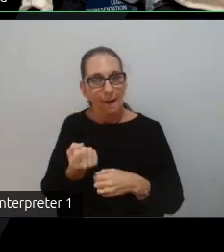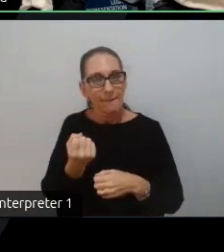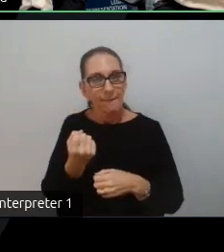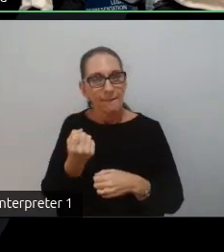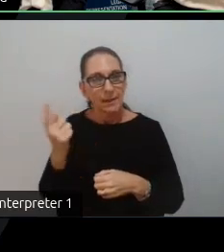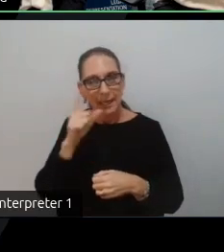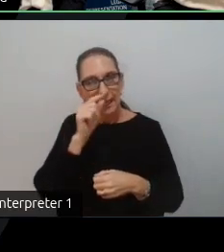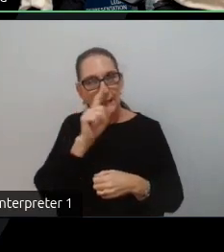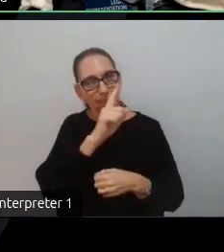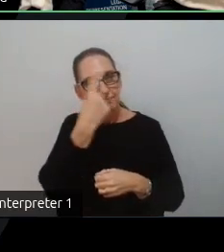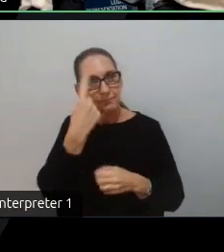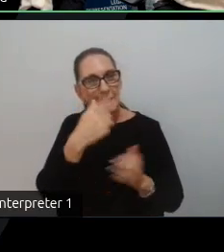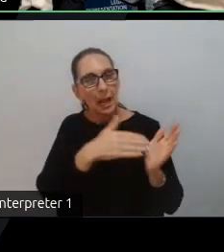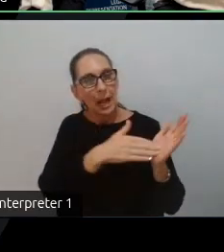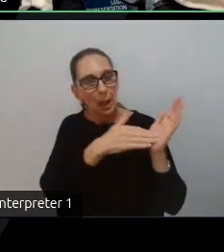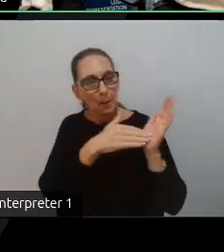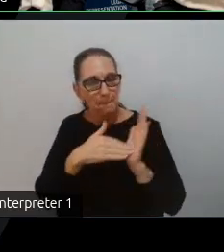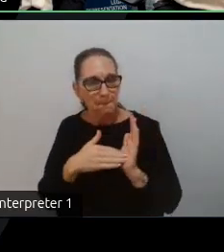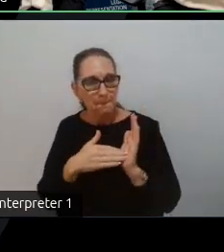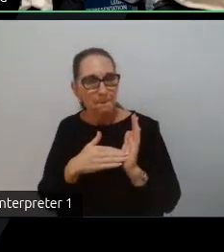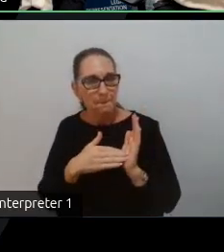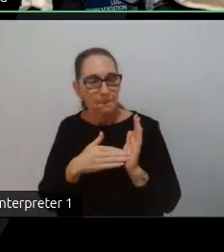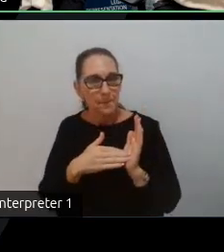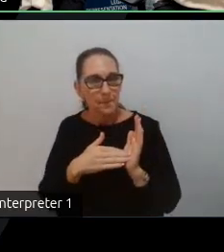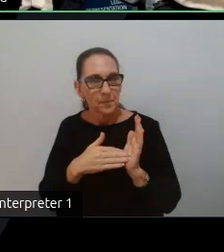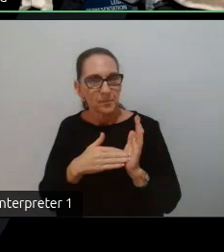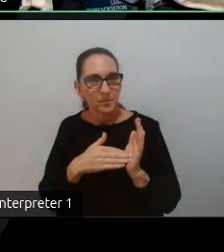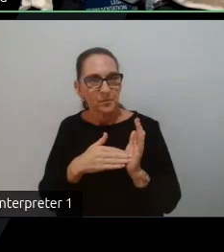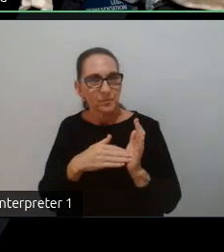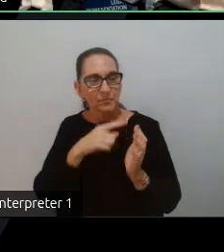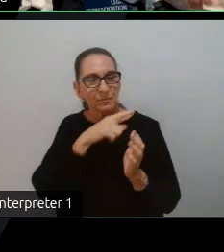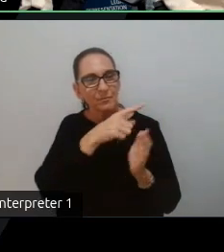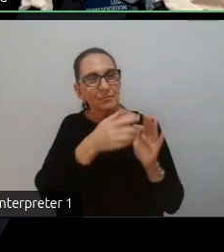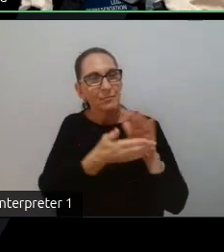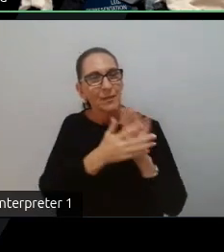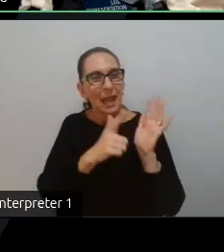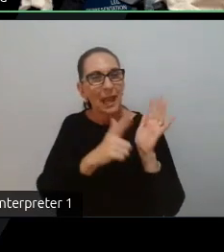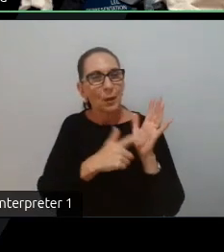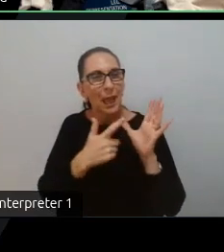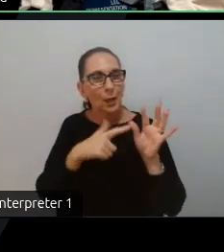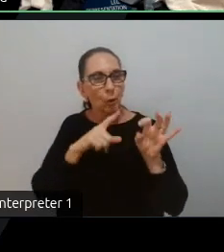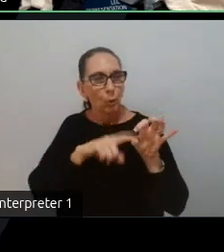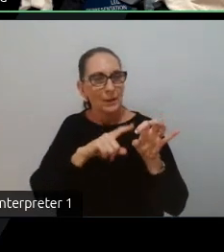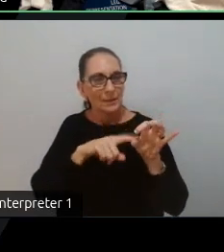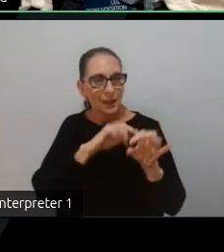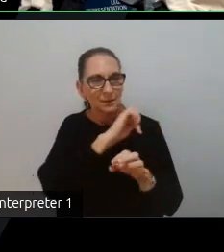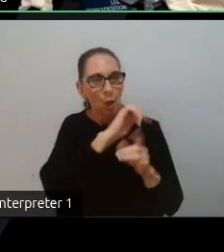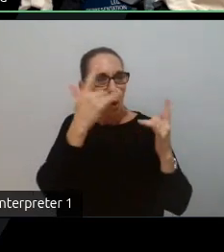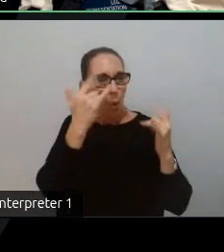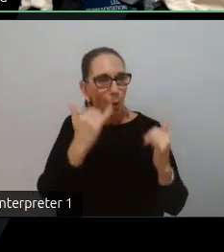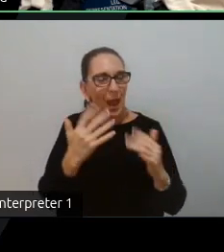help at court um from legal aid Queensland lawyers and that's the duty lawyer service.